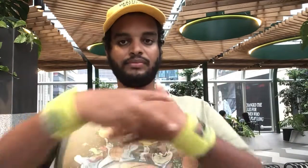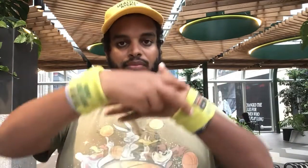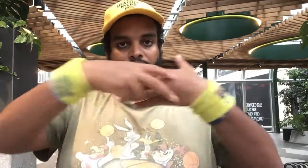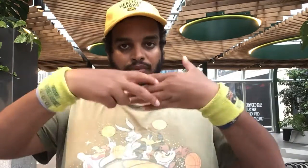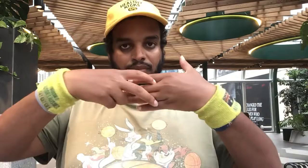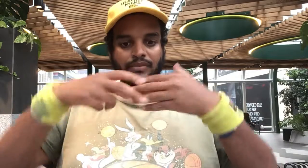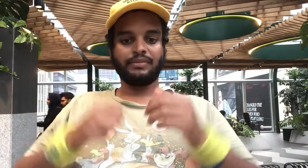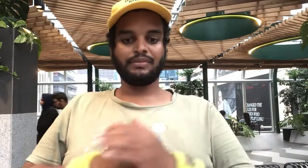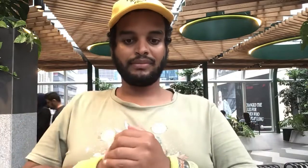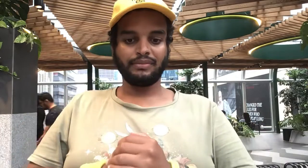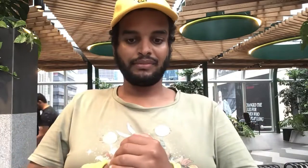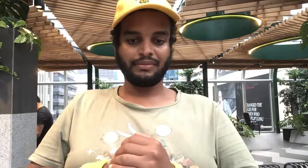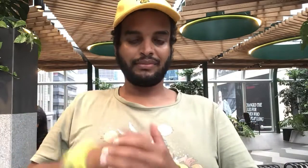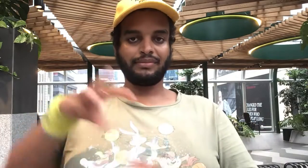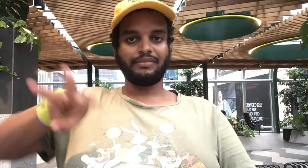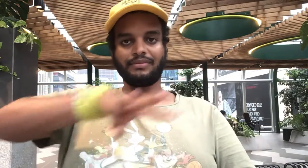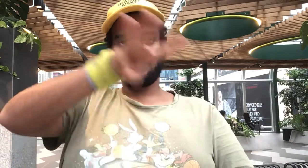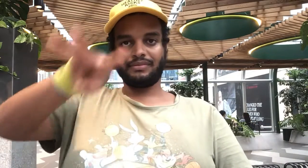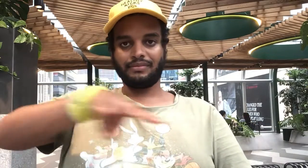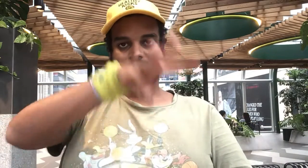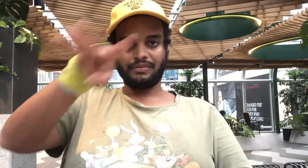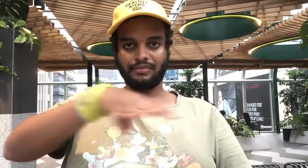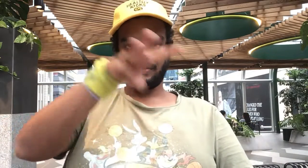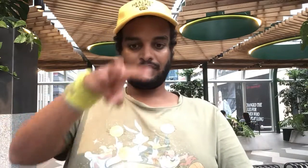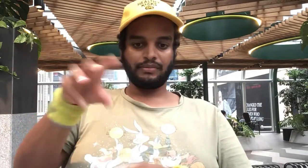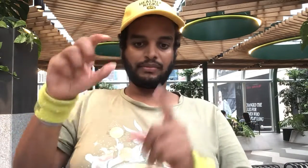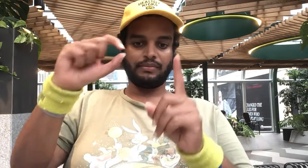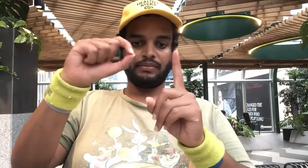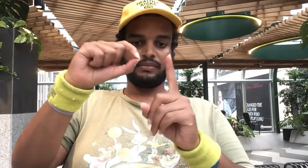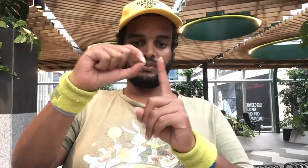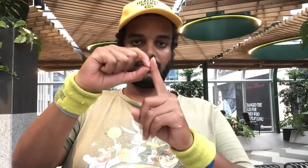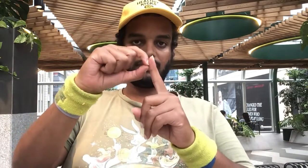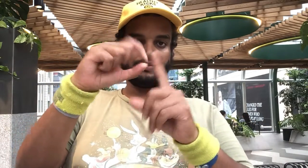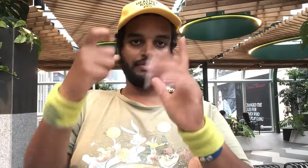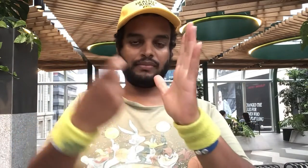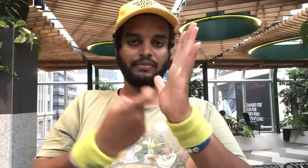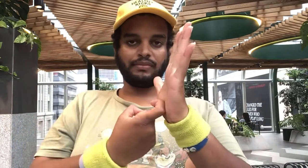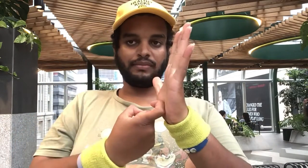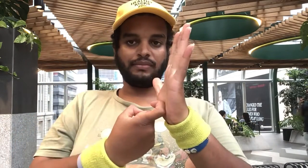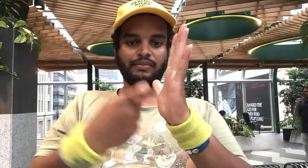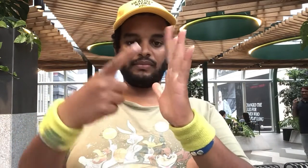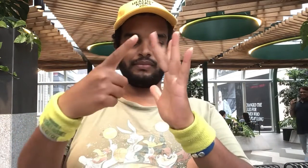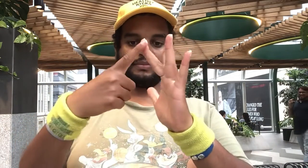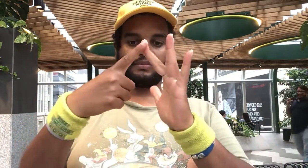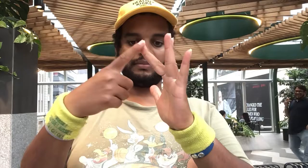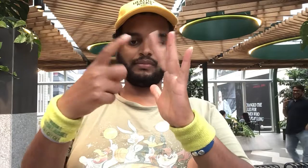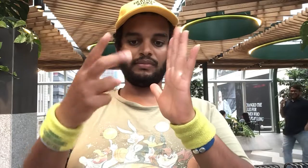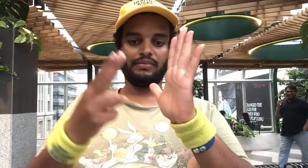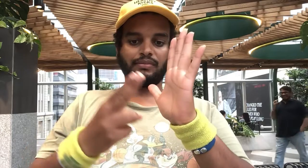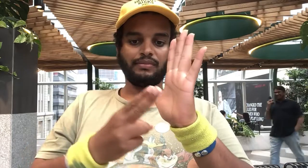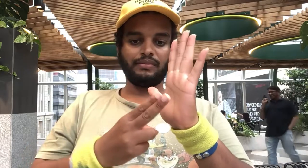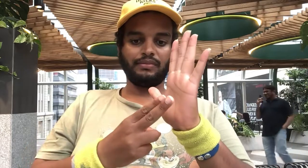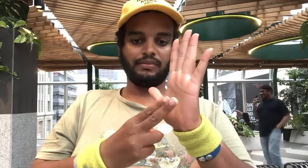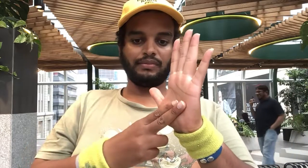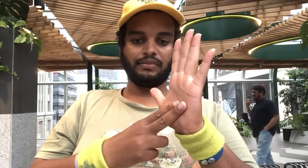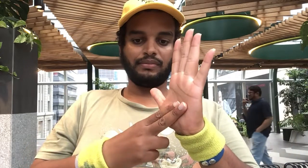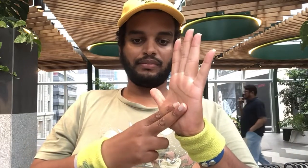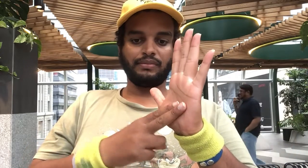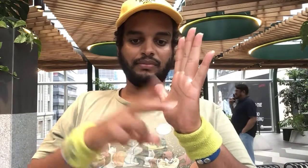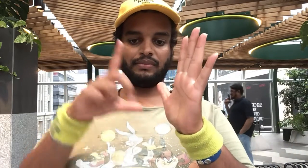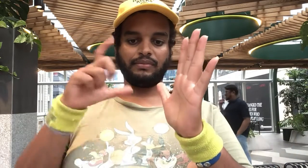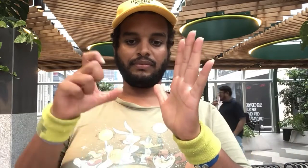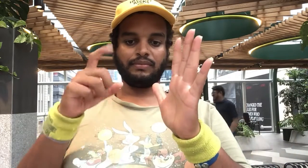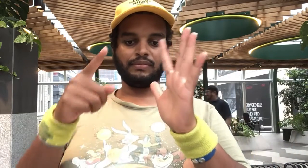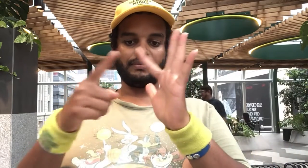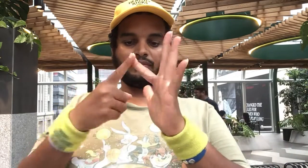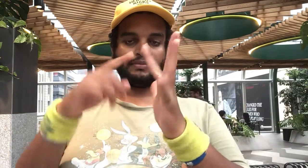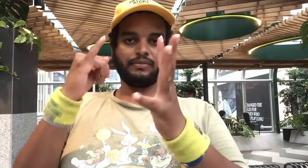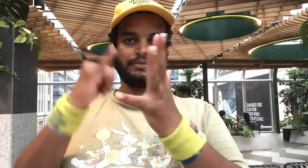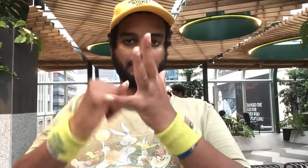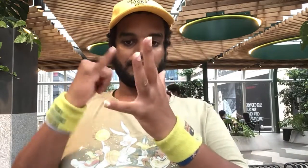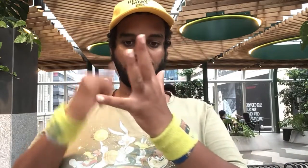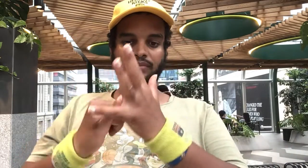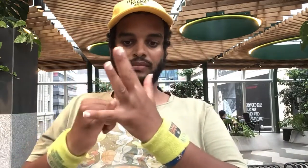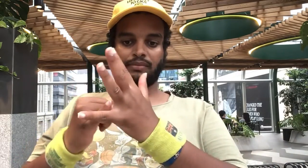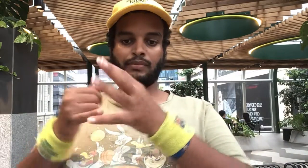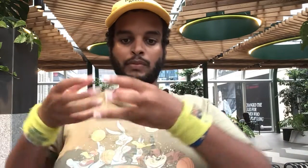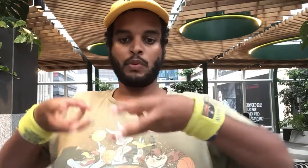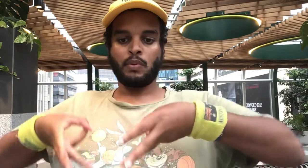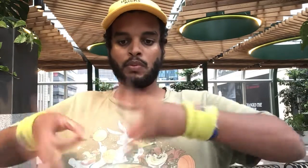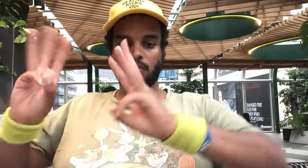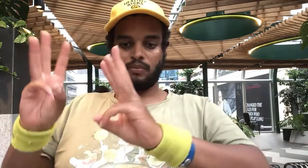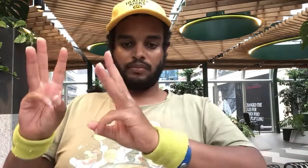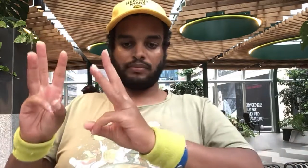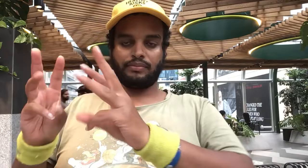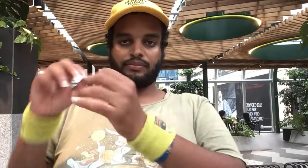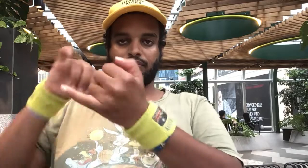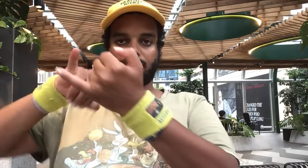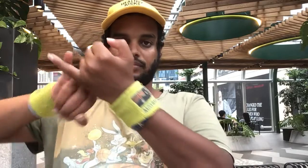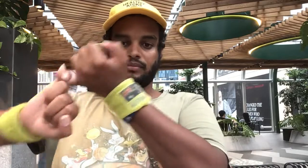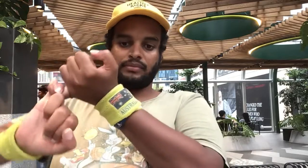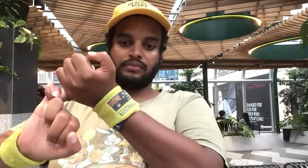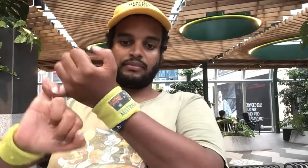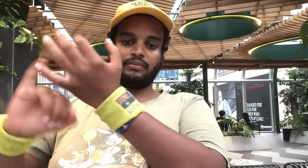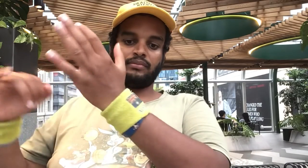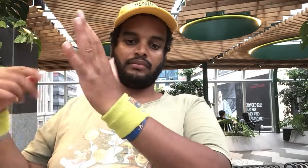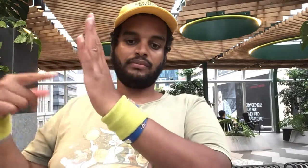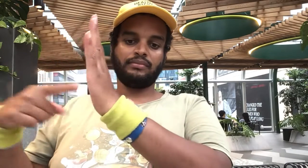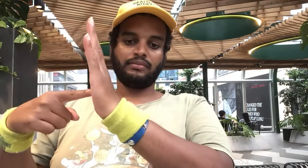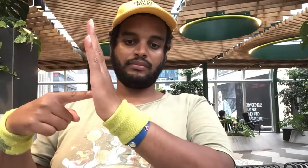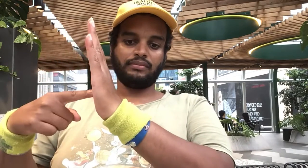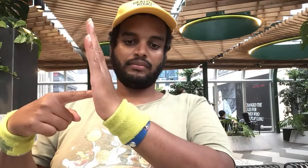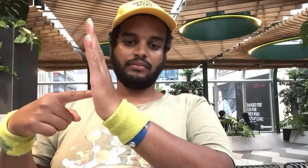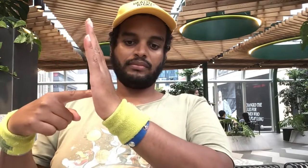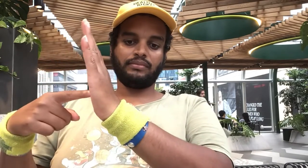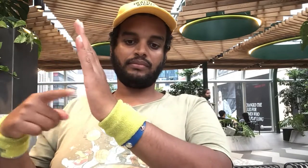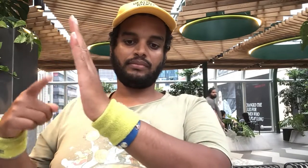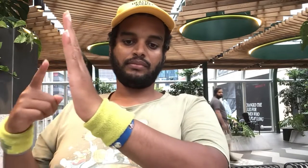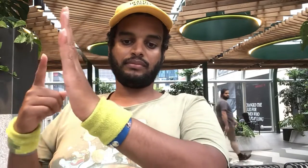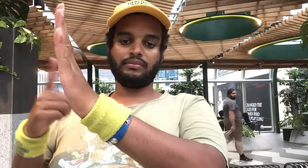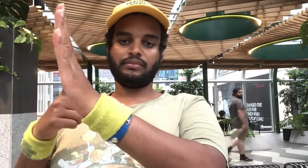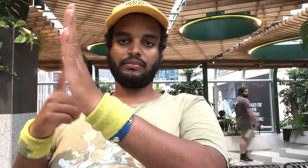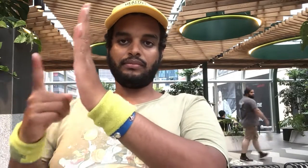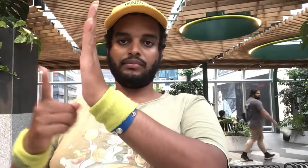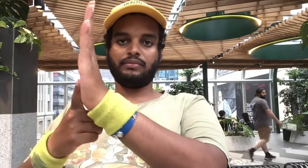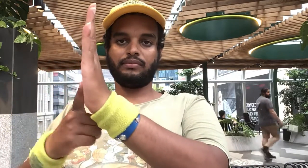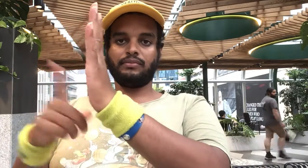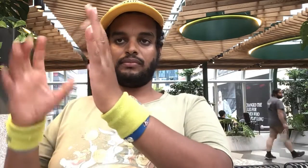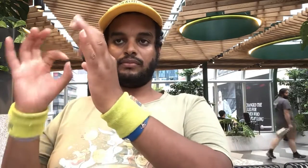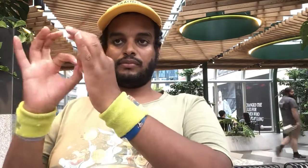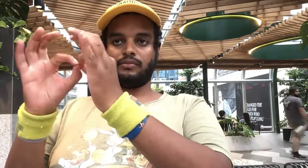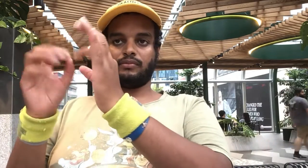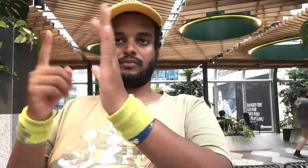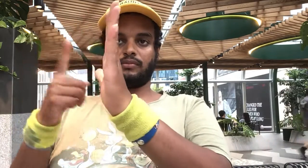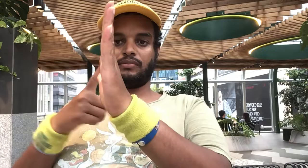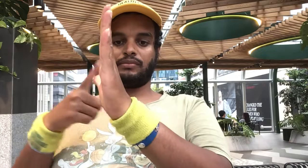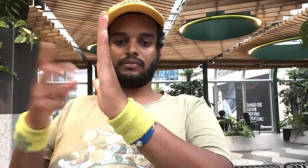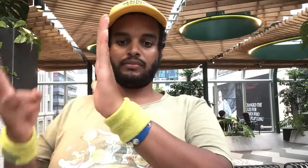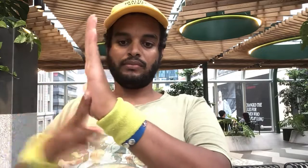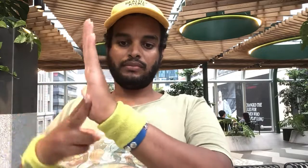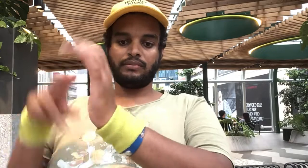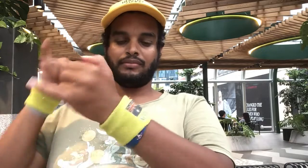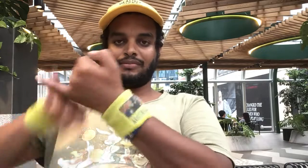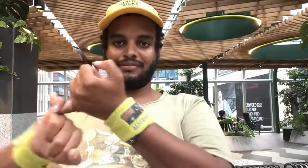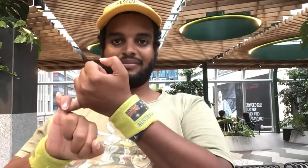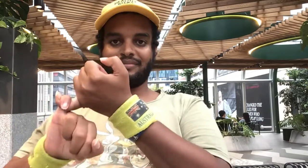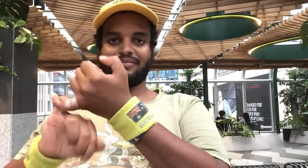Address : 33 Princess Street, St Albans